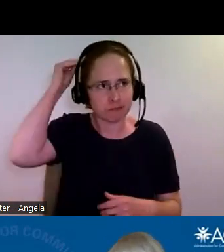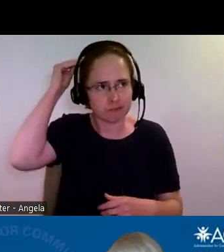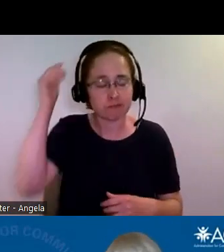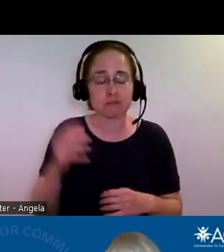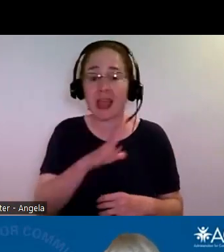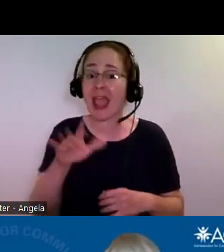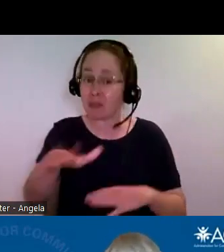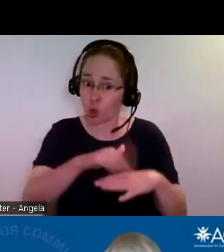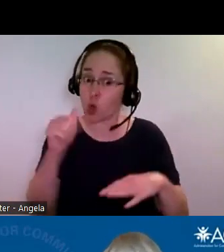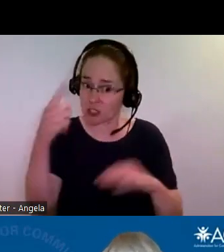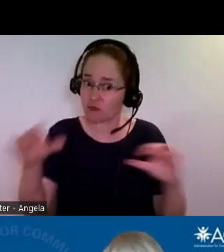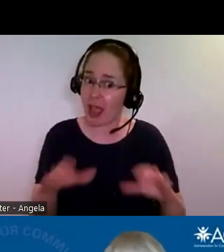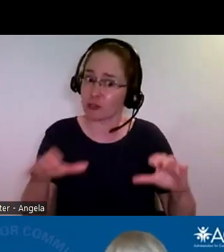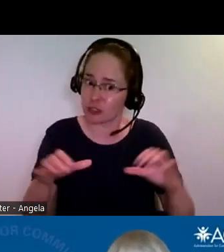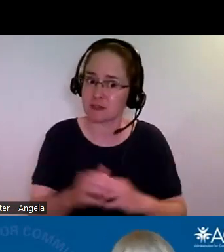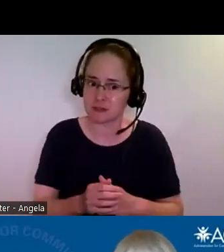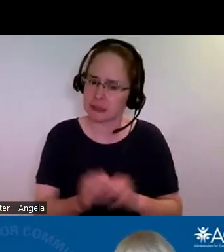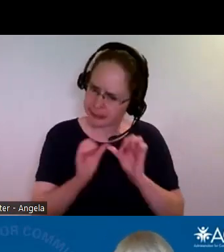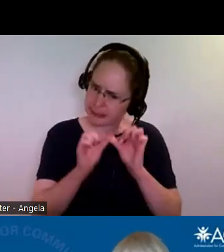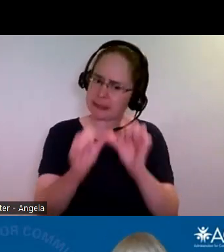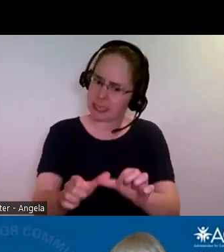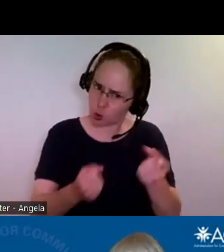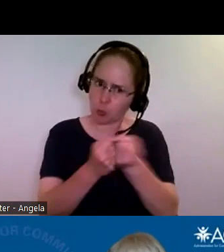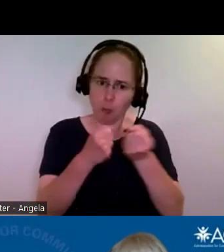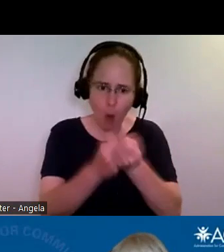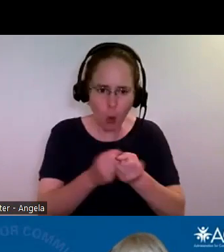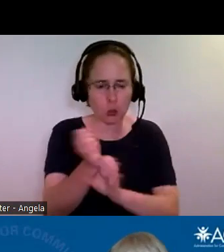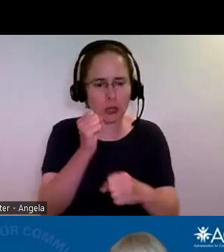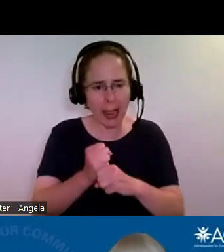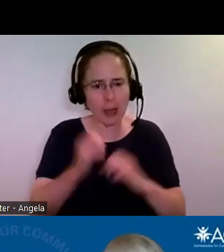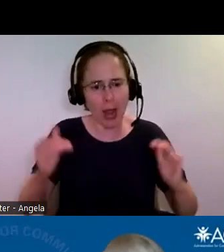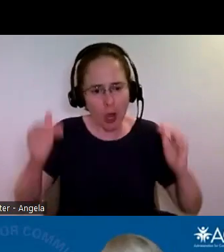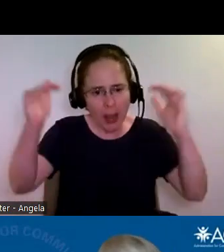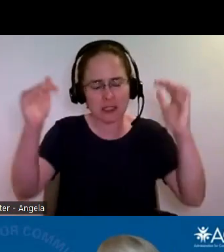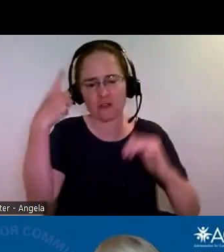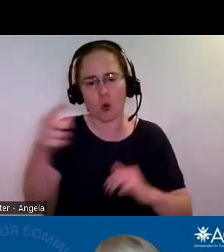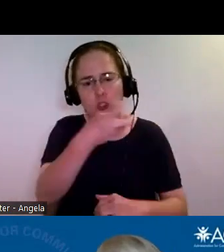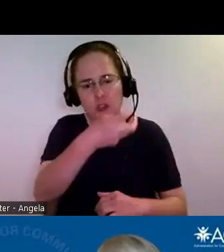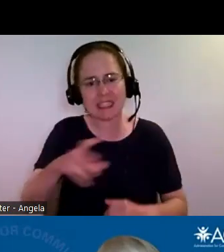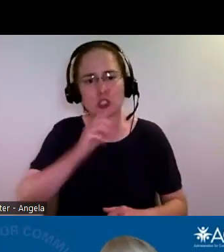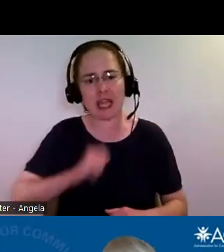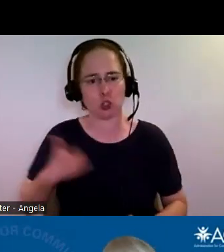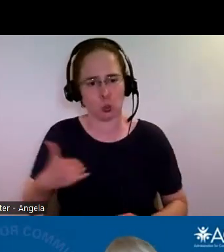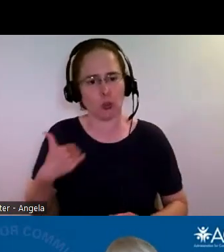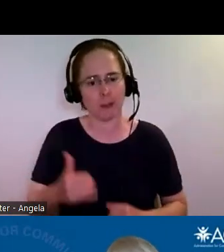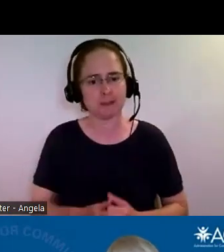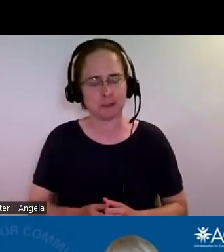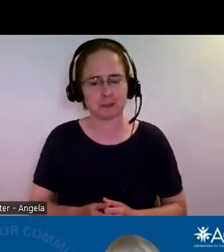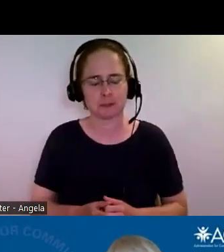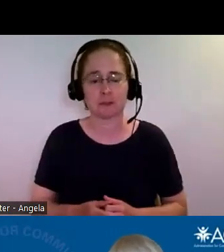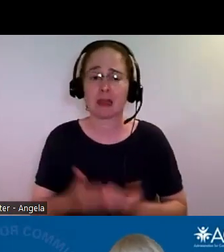action to continue to promote and create progress for transition age youth. And I thank you one more